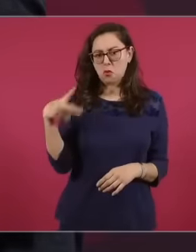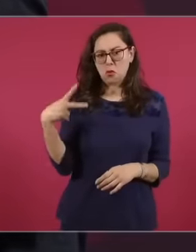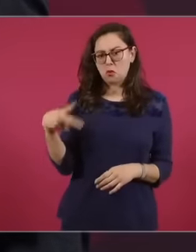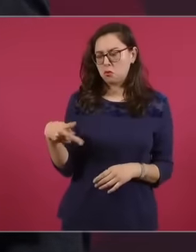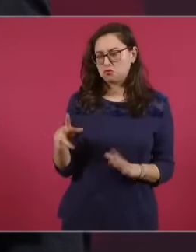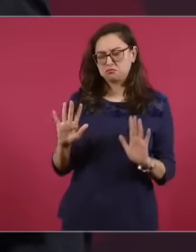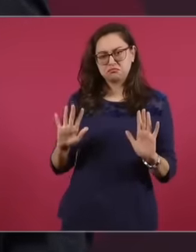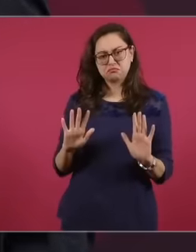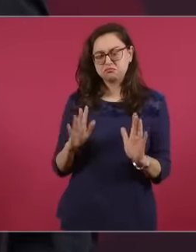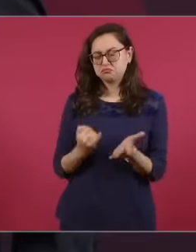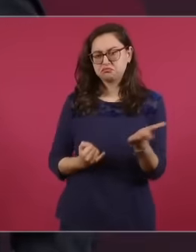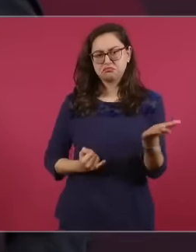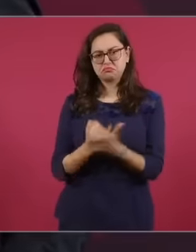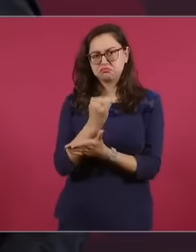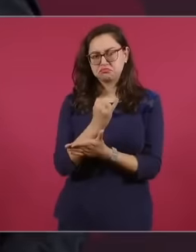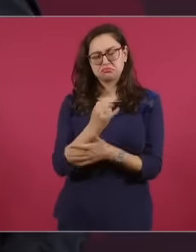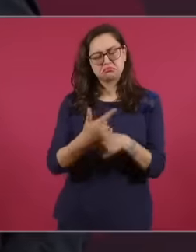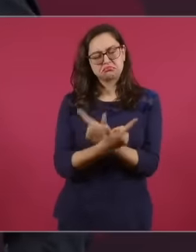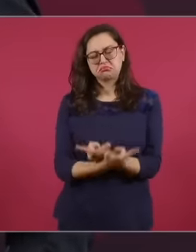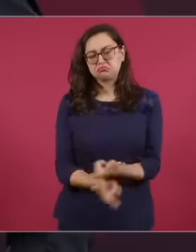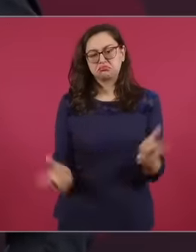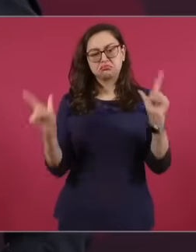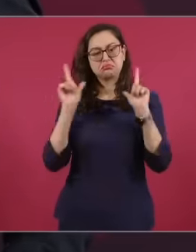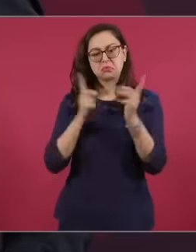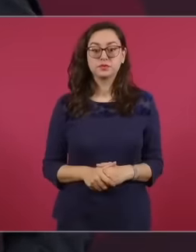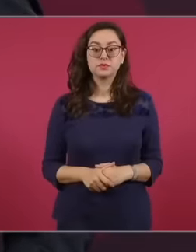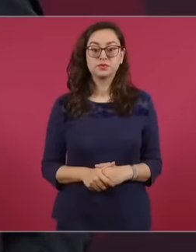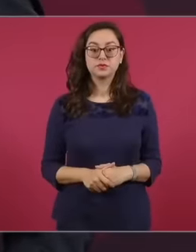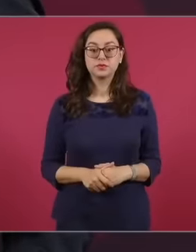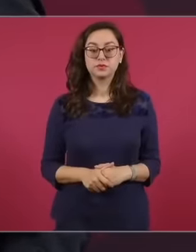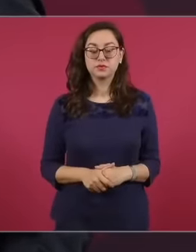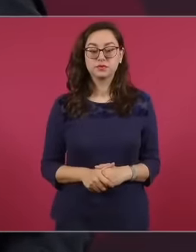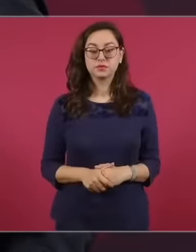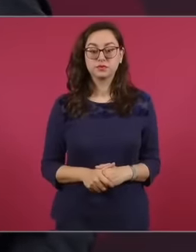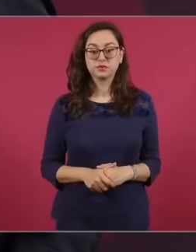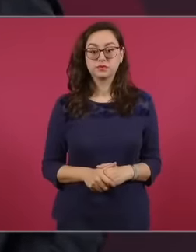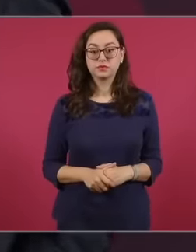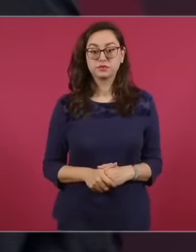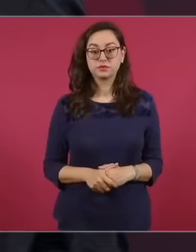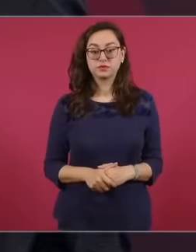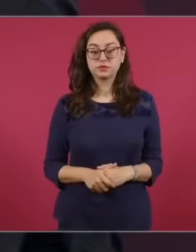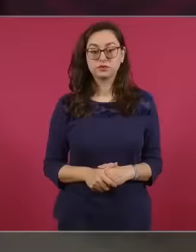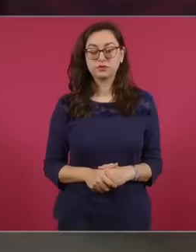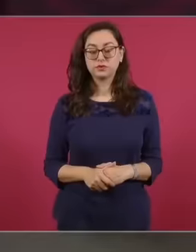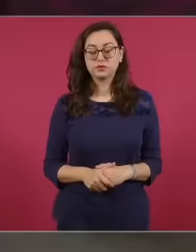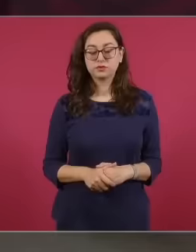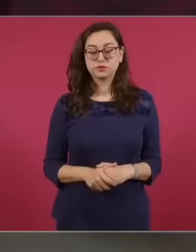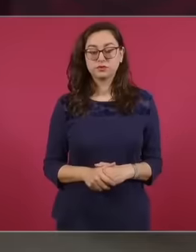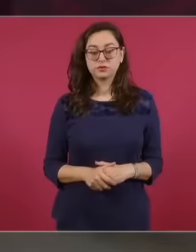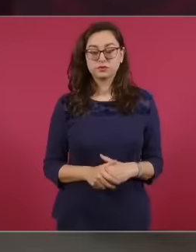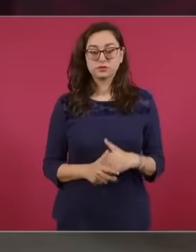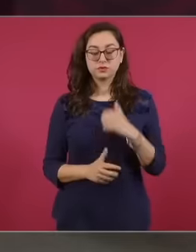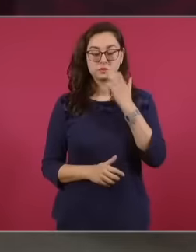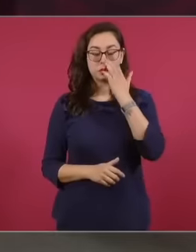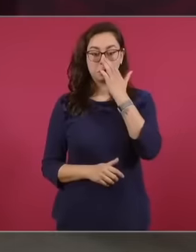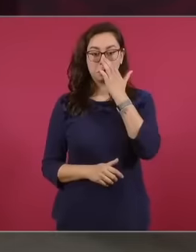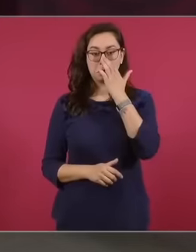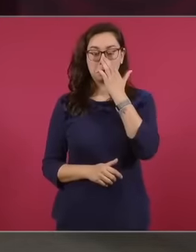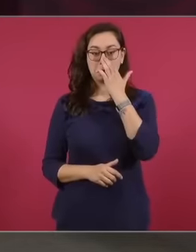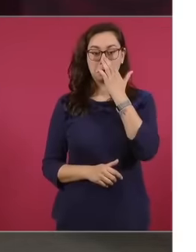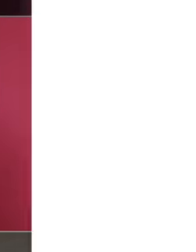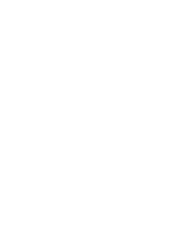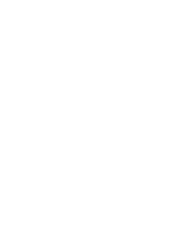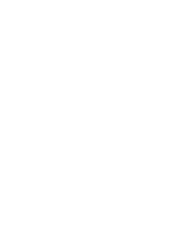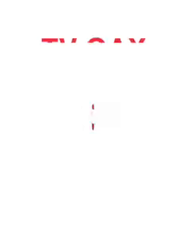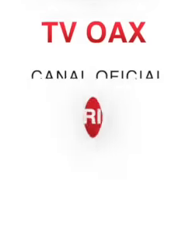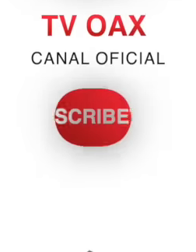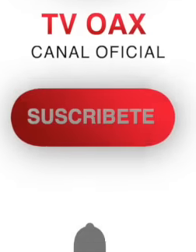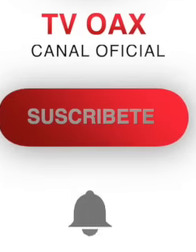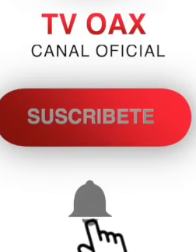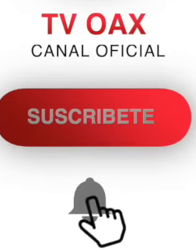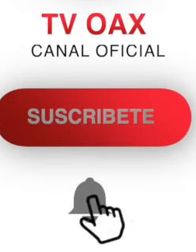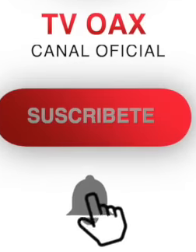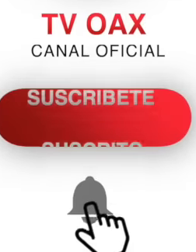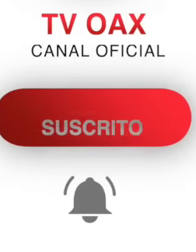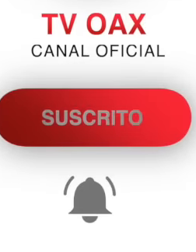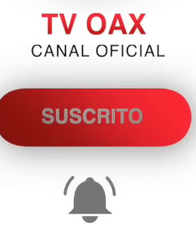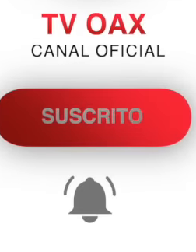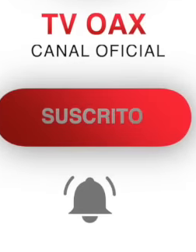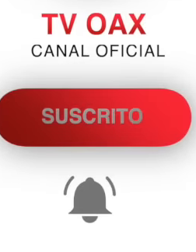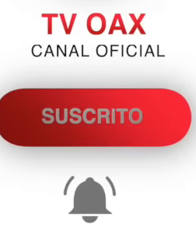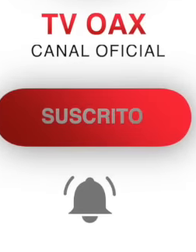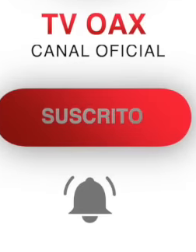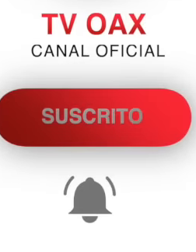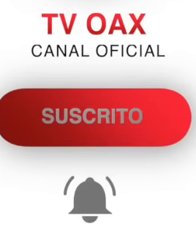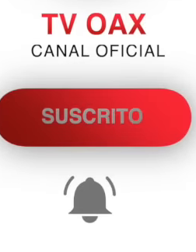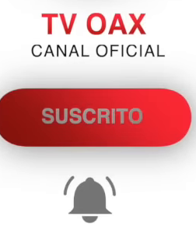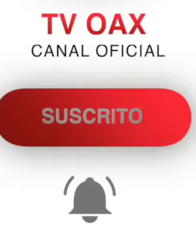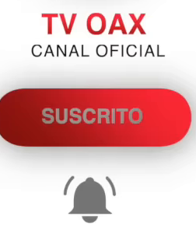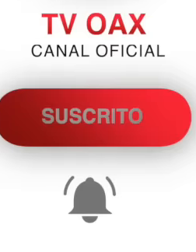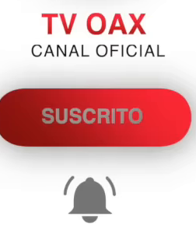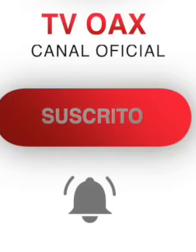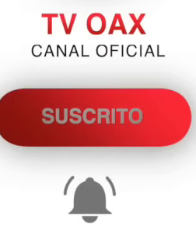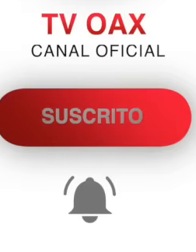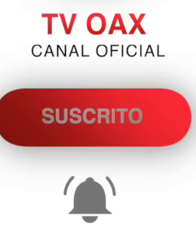demonstrate Just this comment that what